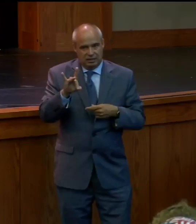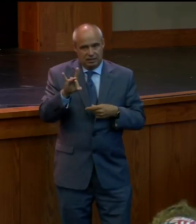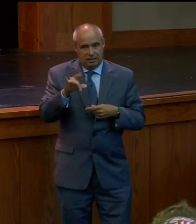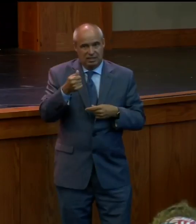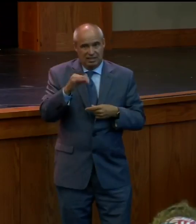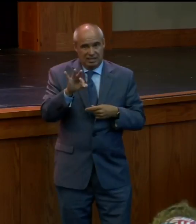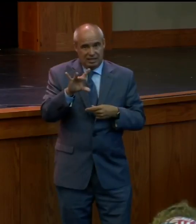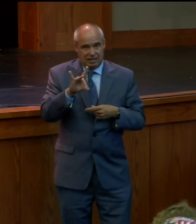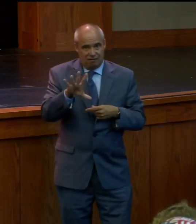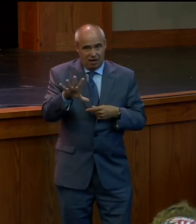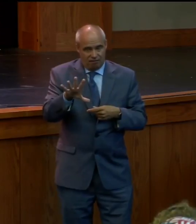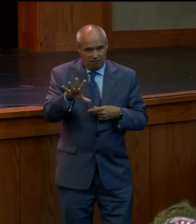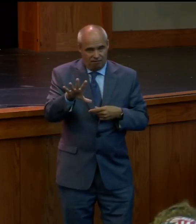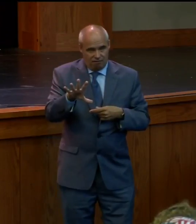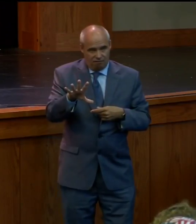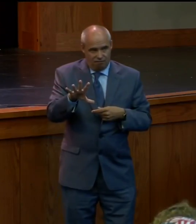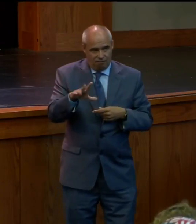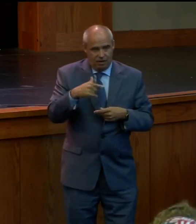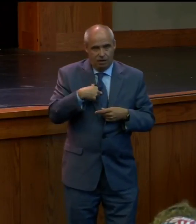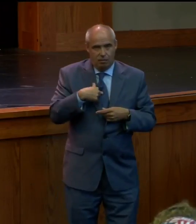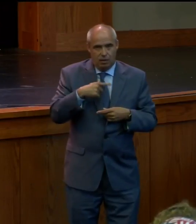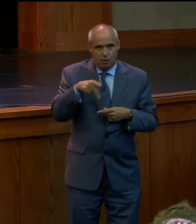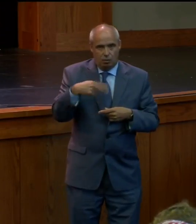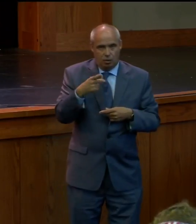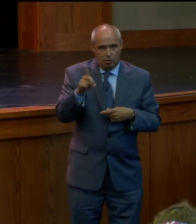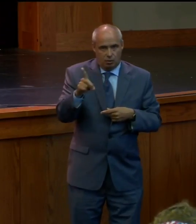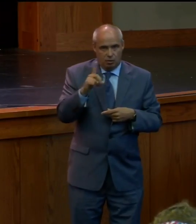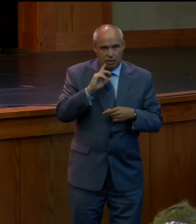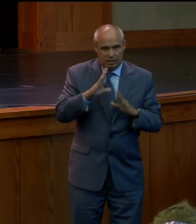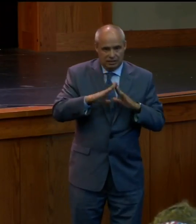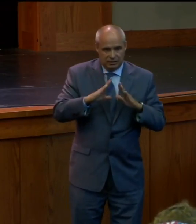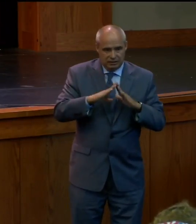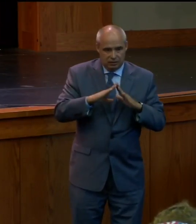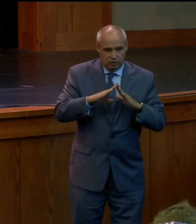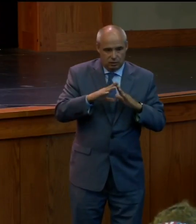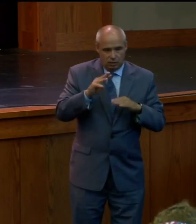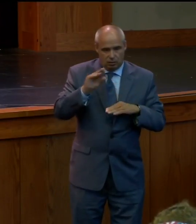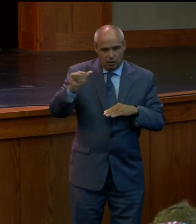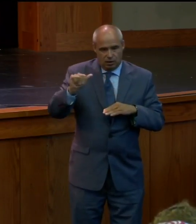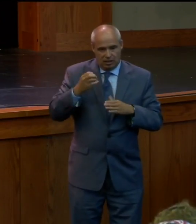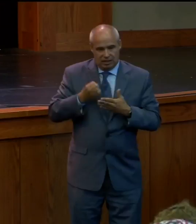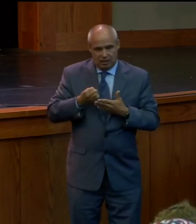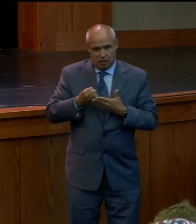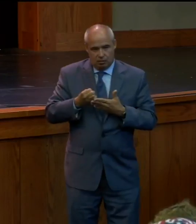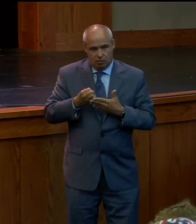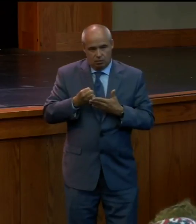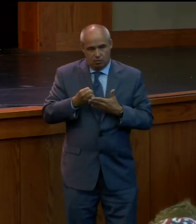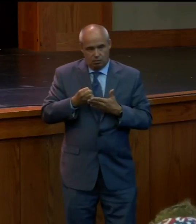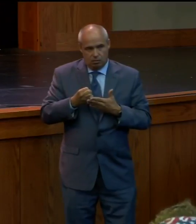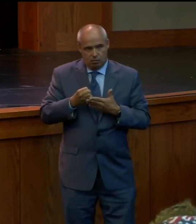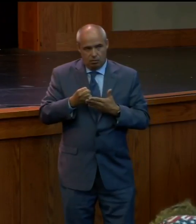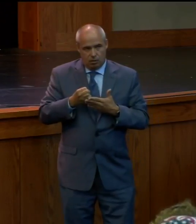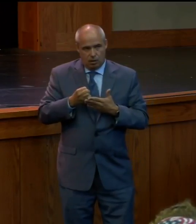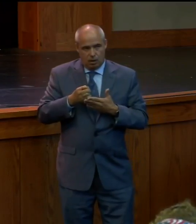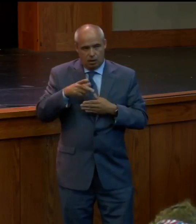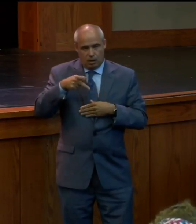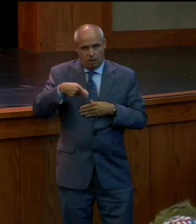I HAVE A DOCTORATE IN CITY AND REGIONAL PLANNING AND MASTER'S DEGREES IN ECONOMICS AND PUBLIC ADMINISTRATION.